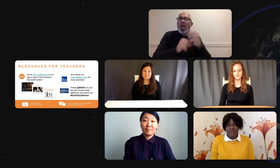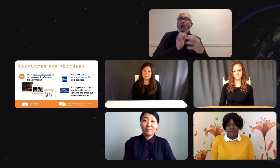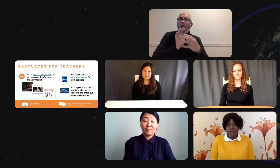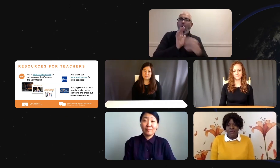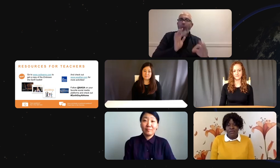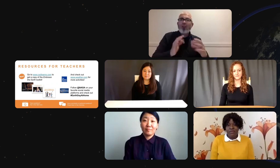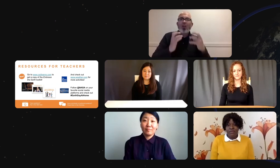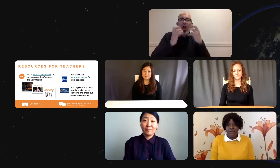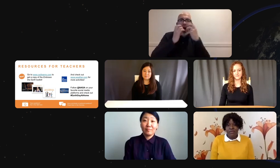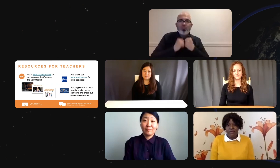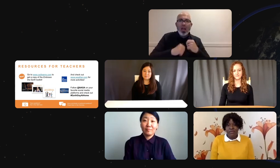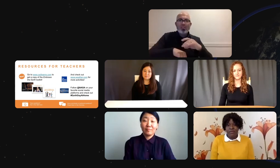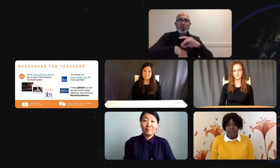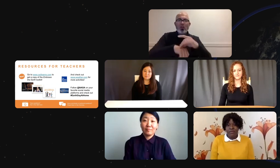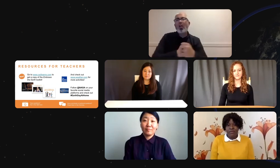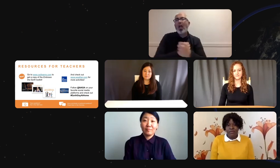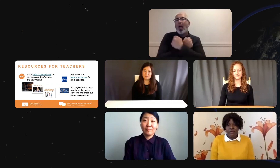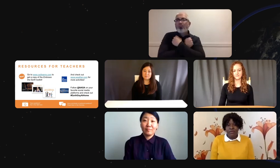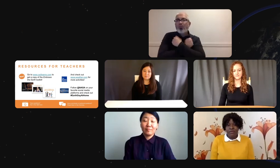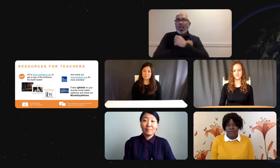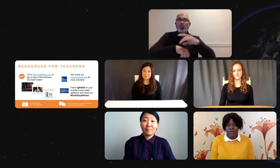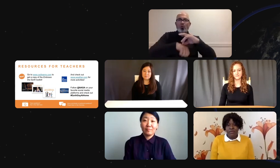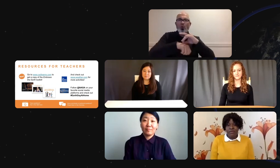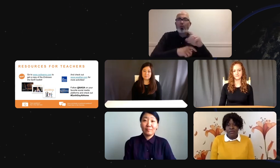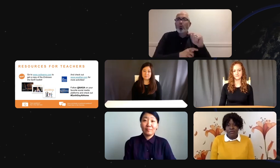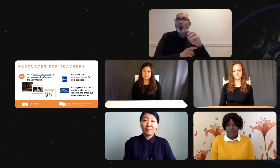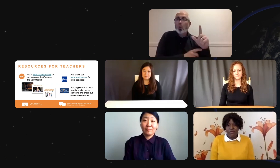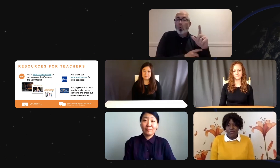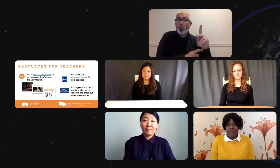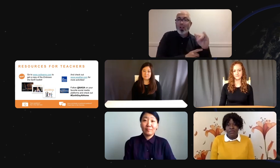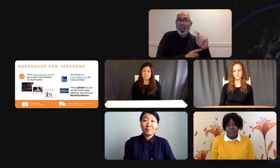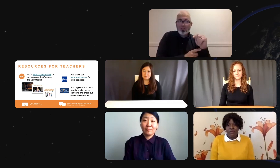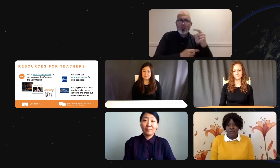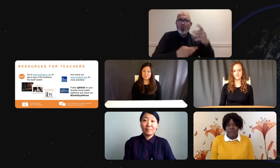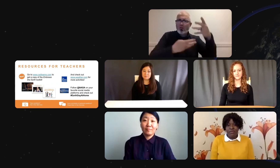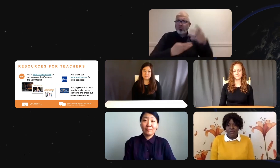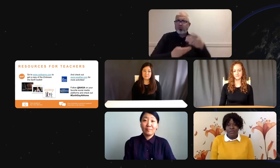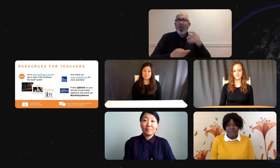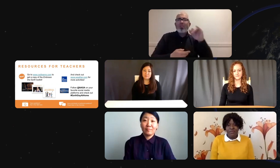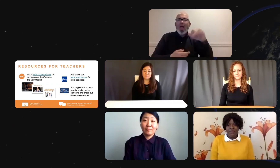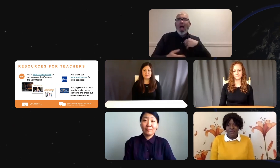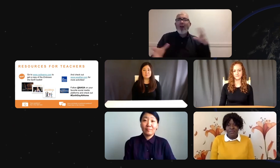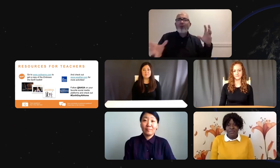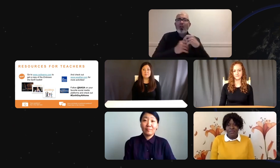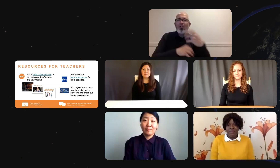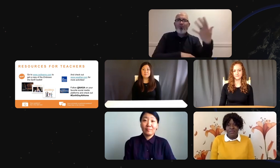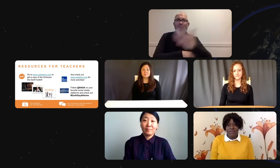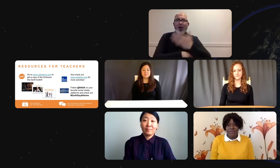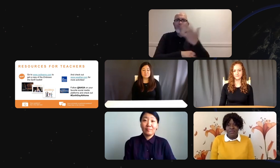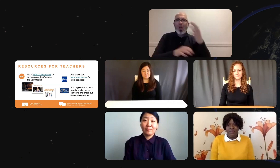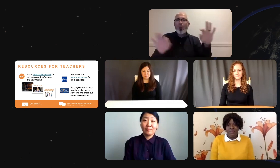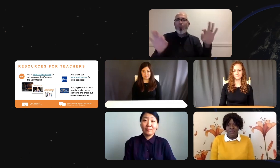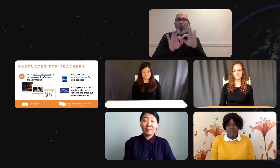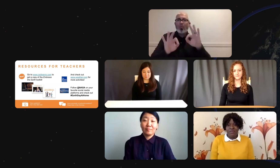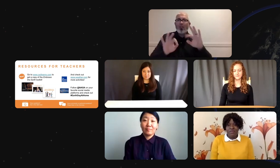The Embrace the Earth toolkit is available.